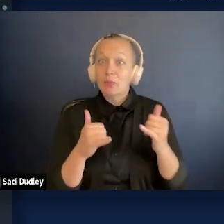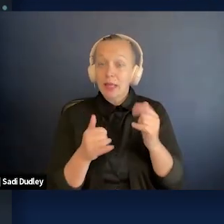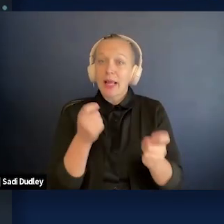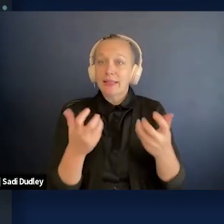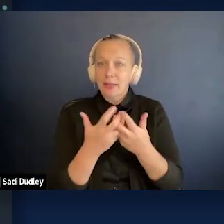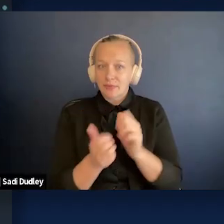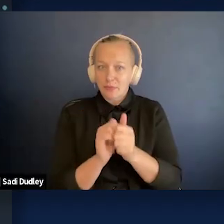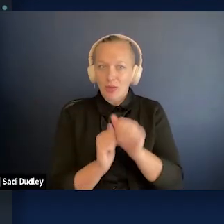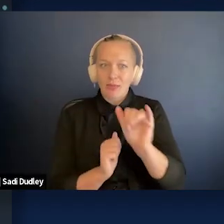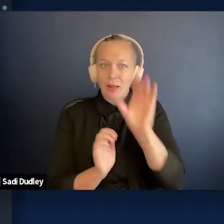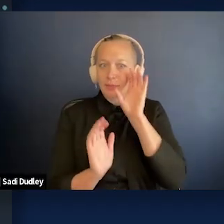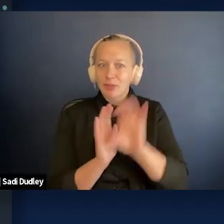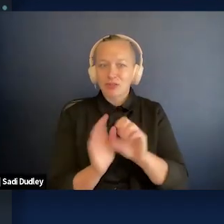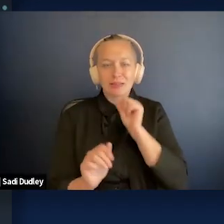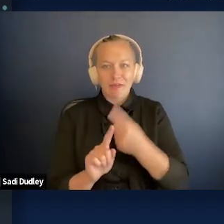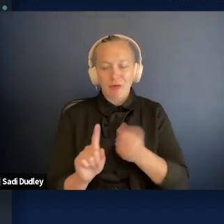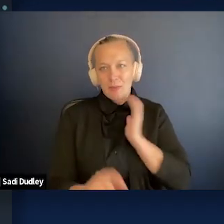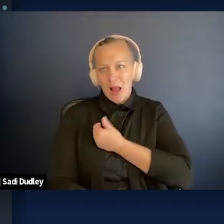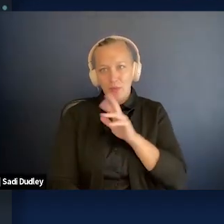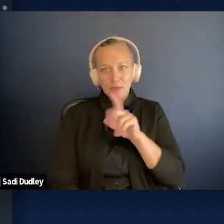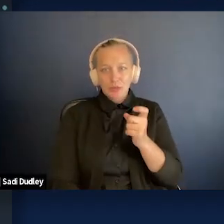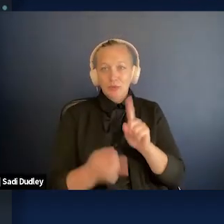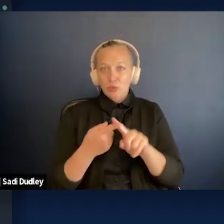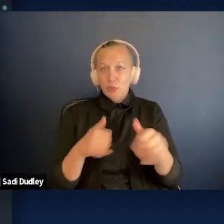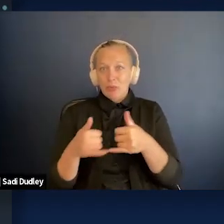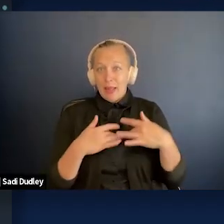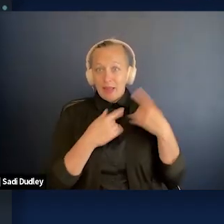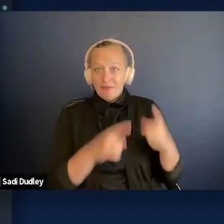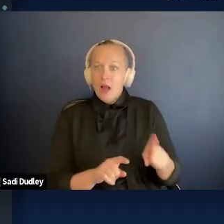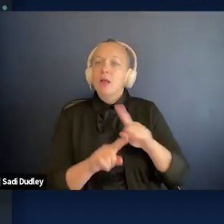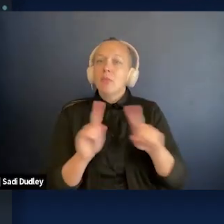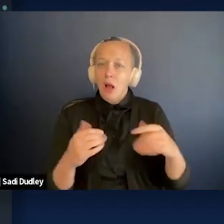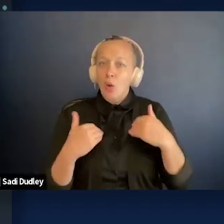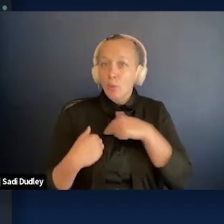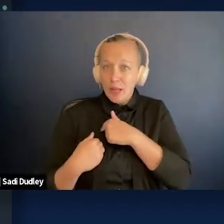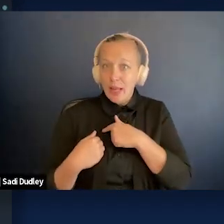Um, not an event from prescription to place specifically, but a wheelchair basketball clinic that we hosted at the Chrysler Center.